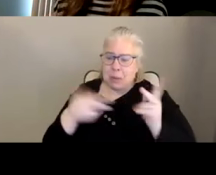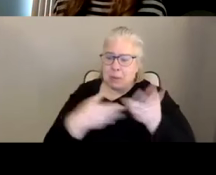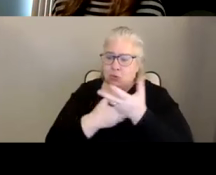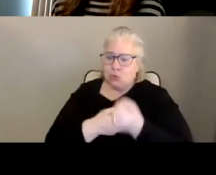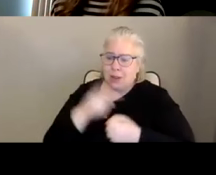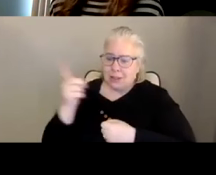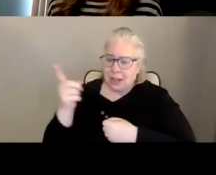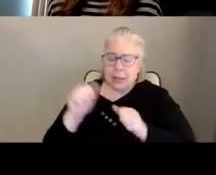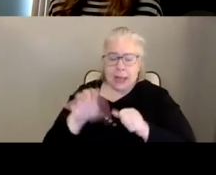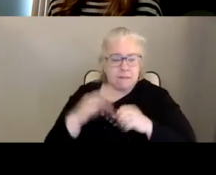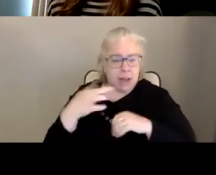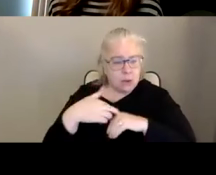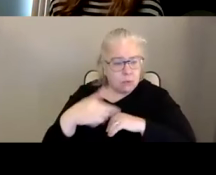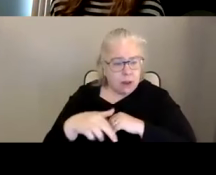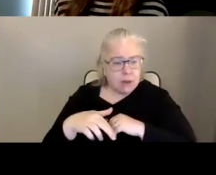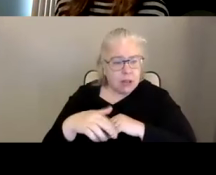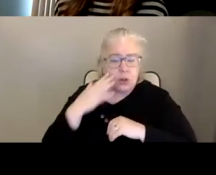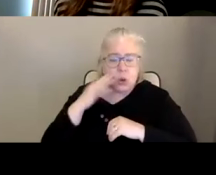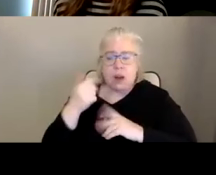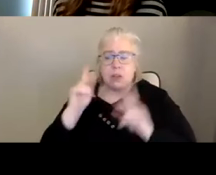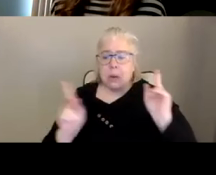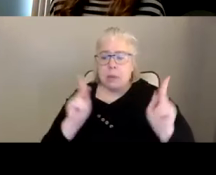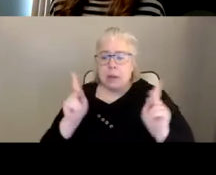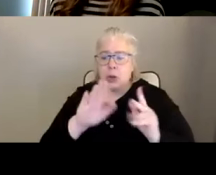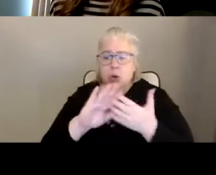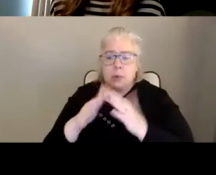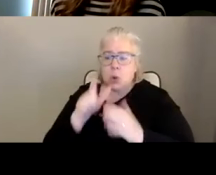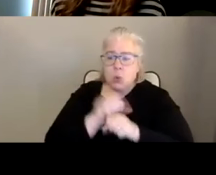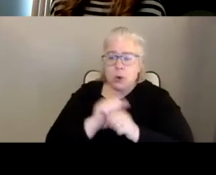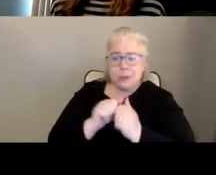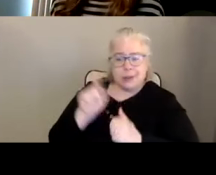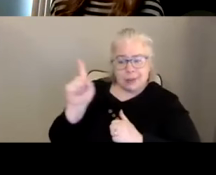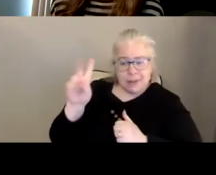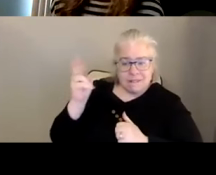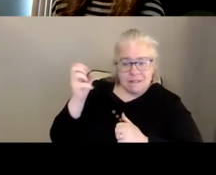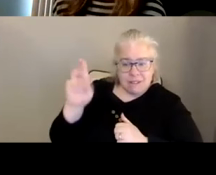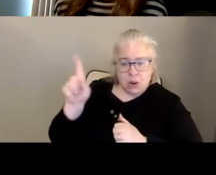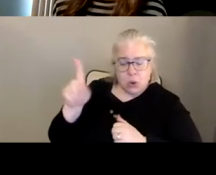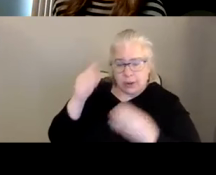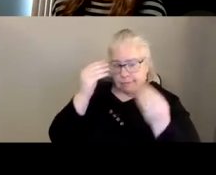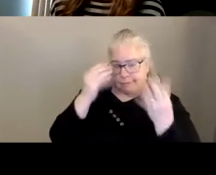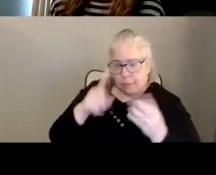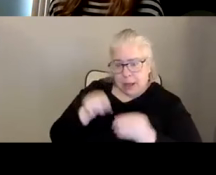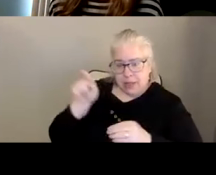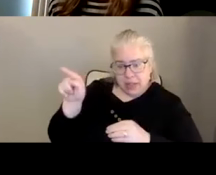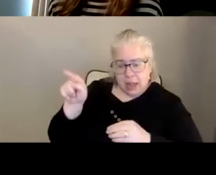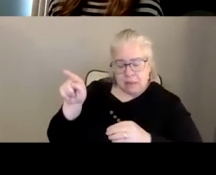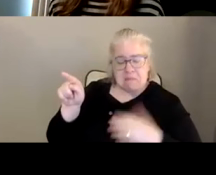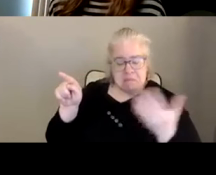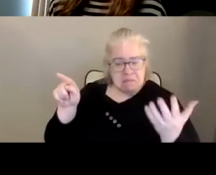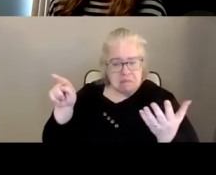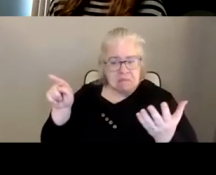Do you know anyone else in your community that works with them that can give you some information and feedback on their work